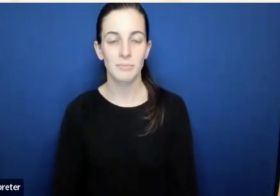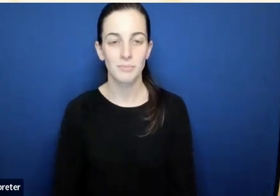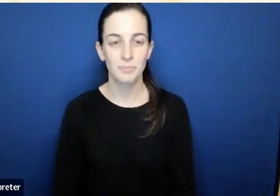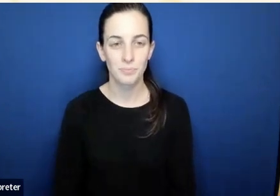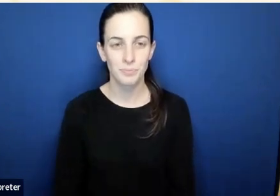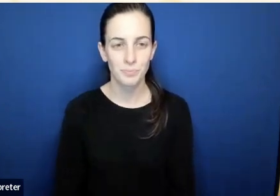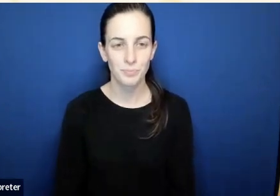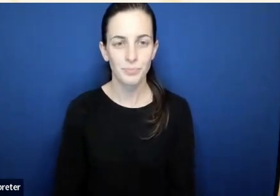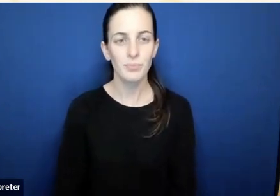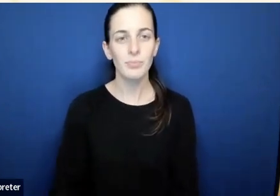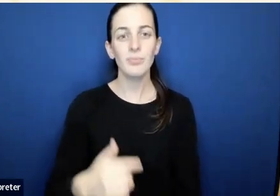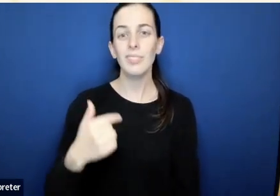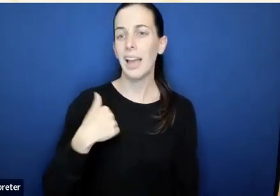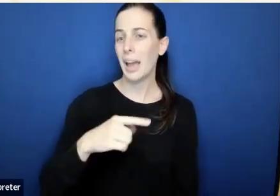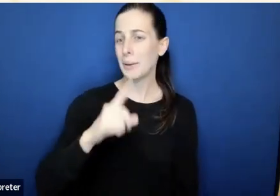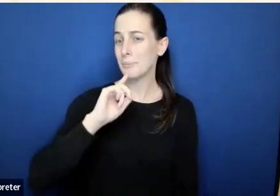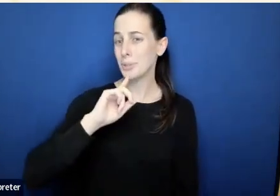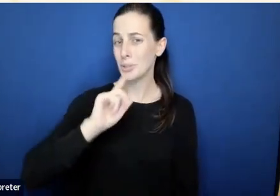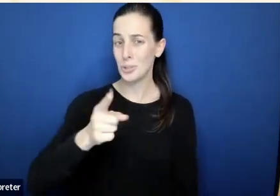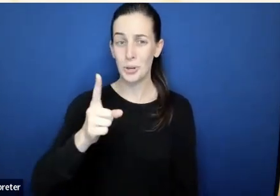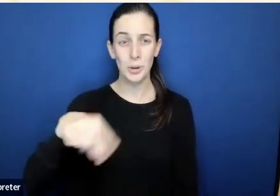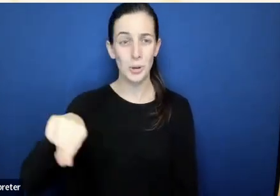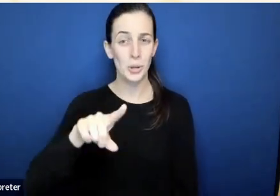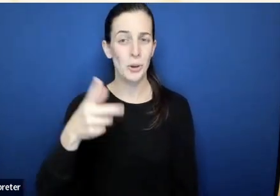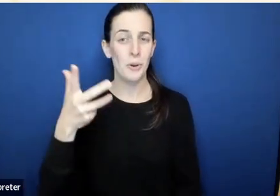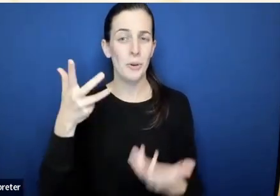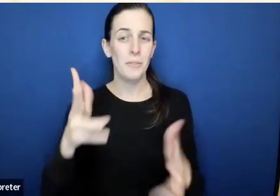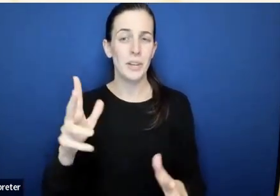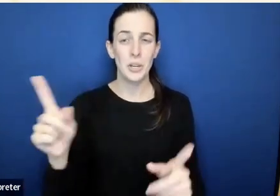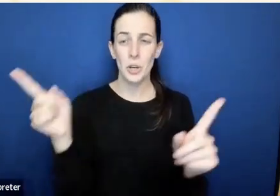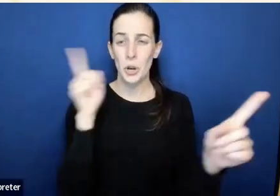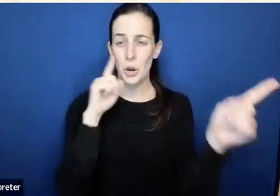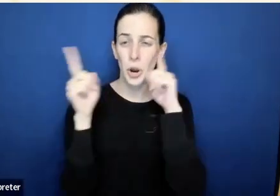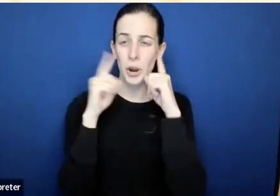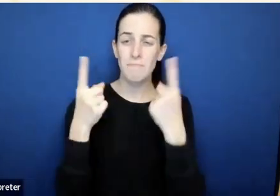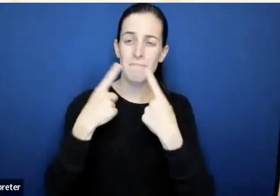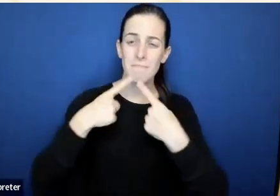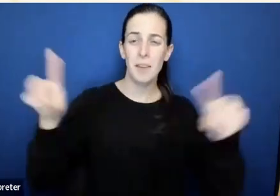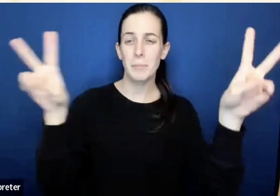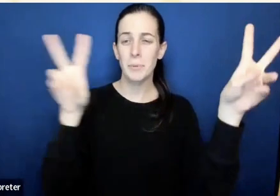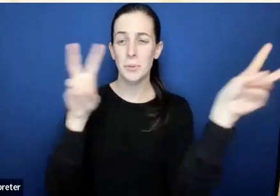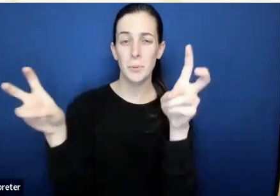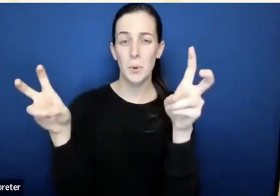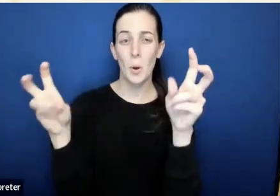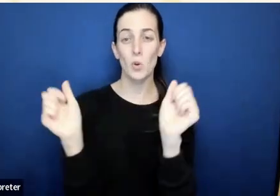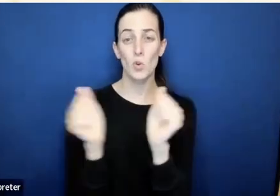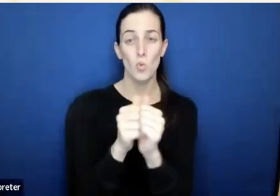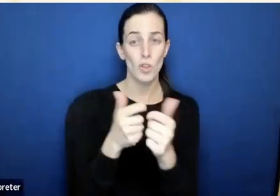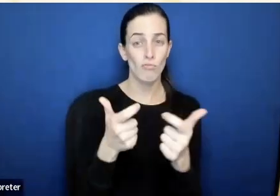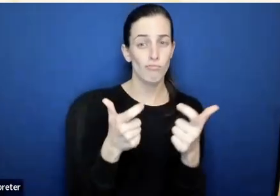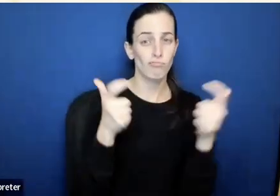I'm sure you all must have heard about the famous quote from the movie Spider-Man, that "With great power comes great responsibility".